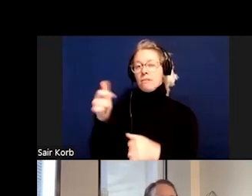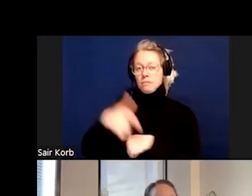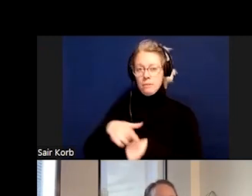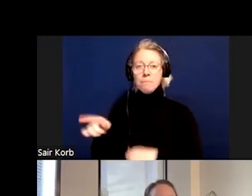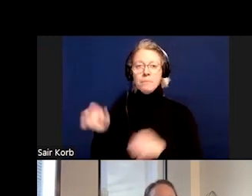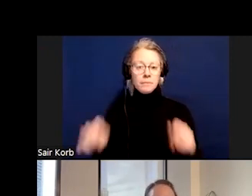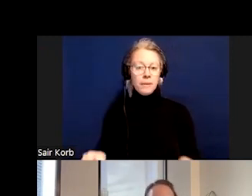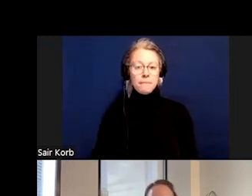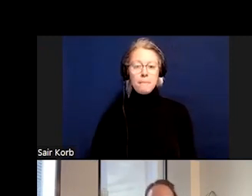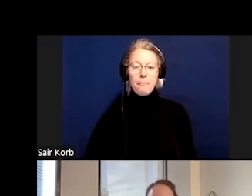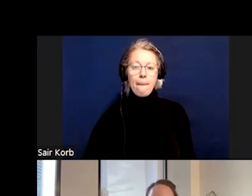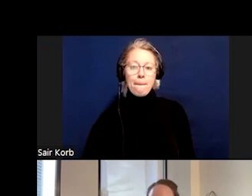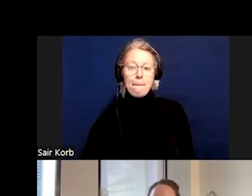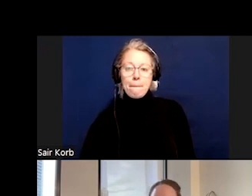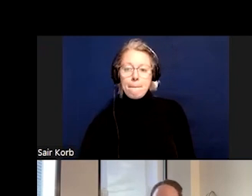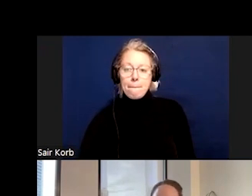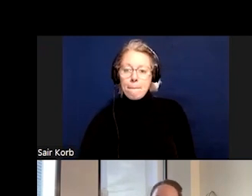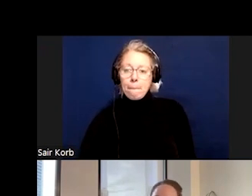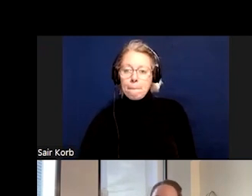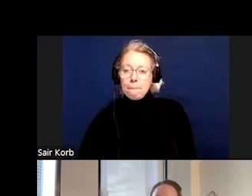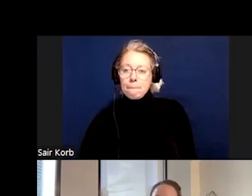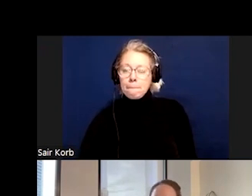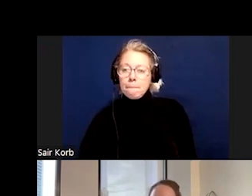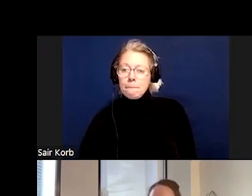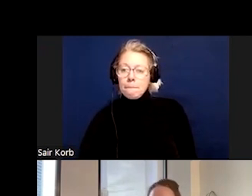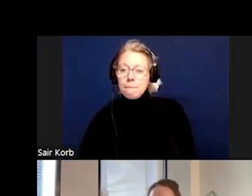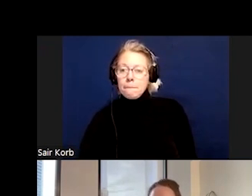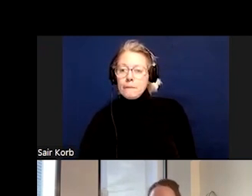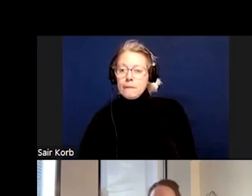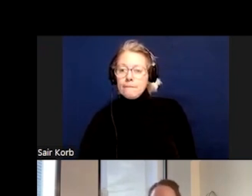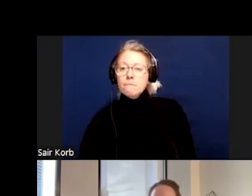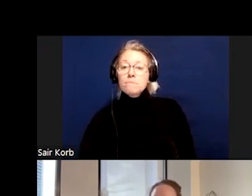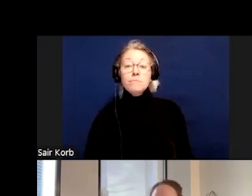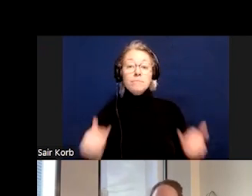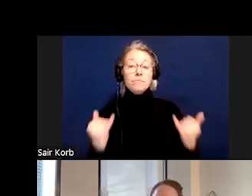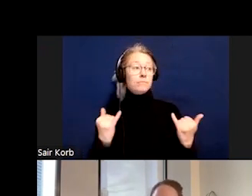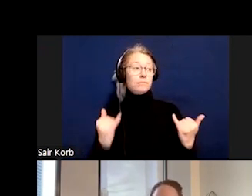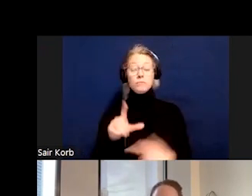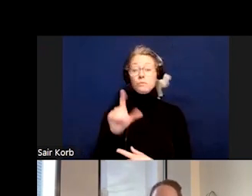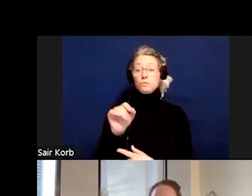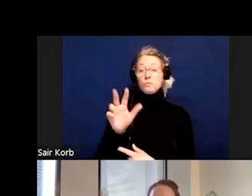Moving on to our programs for individual artists and arts collectives, in 2023, we will continue